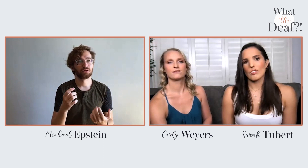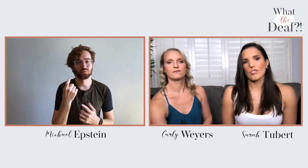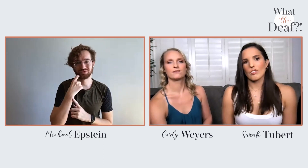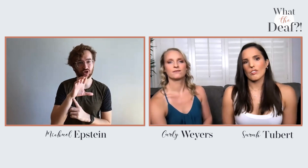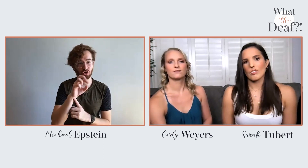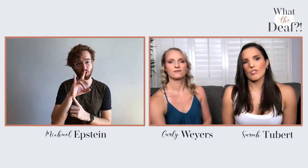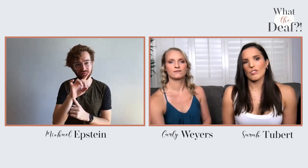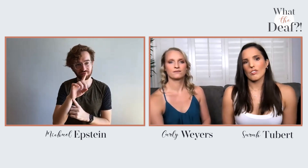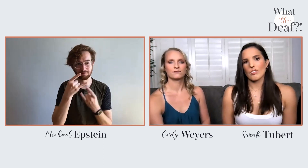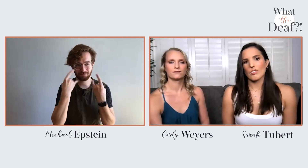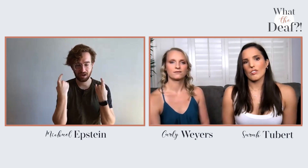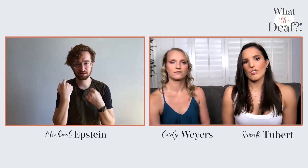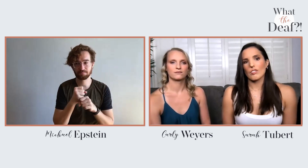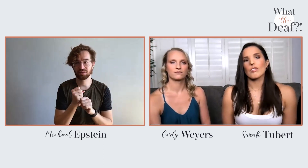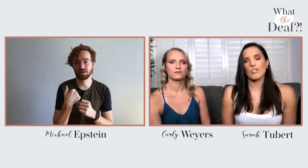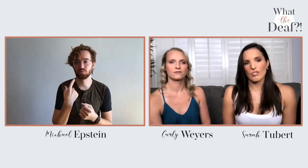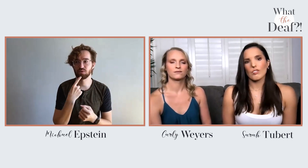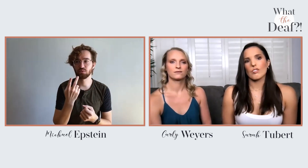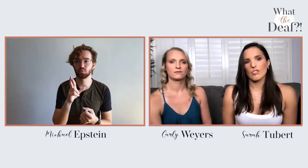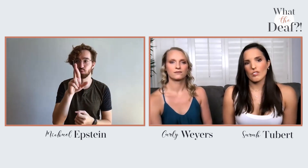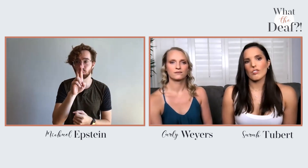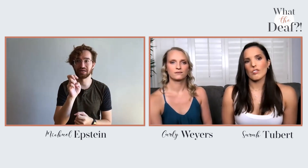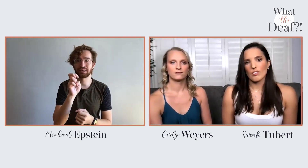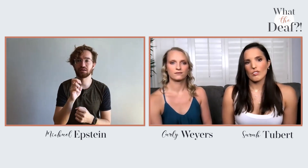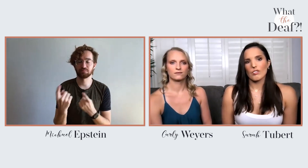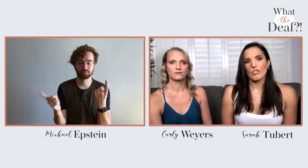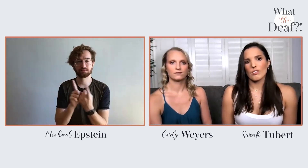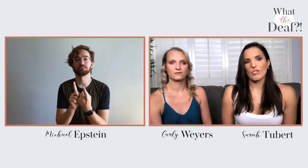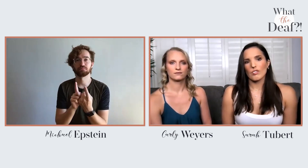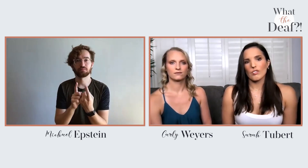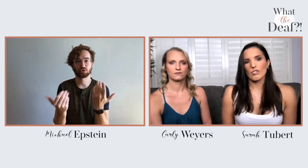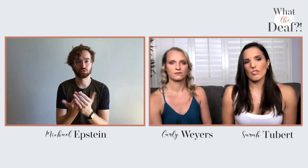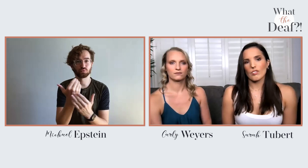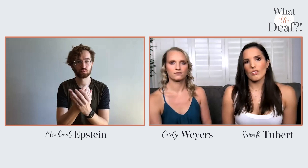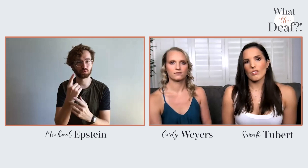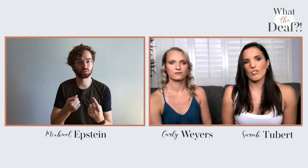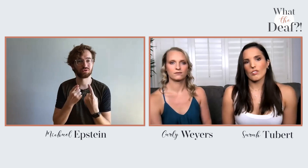And then again, let's talk about COVID with masks and that's a whole new struggle that comes up,